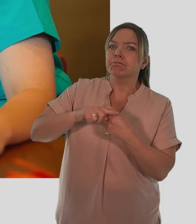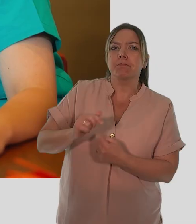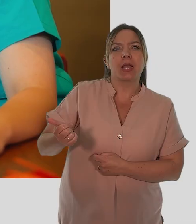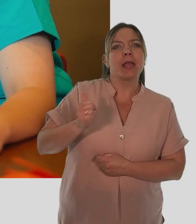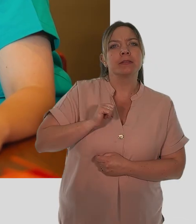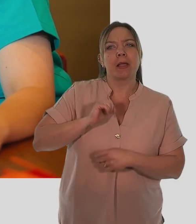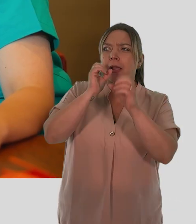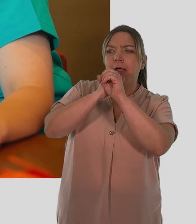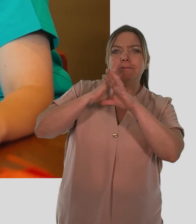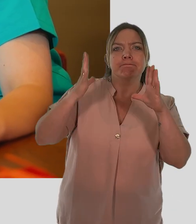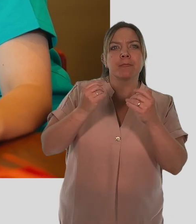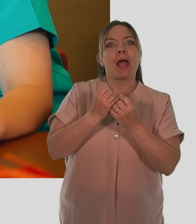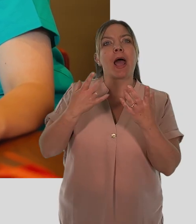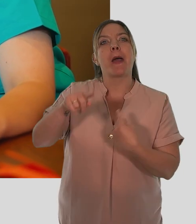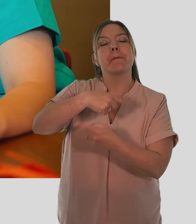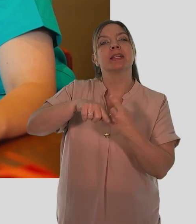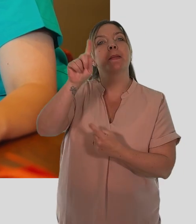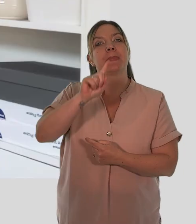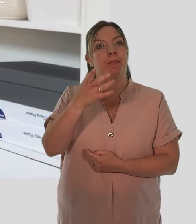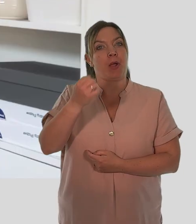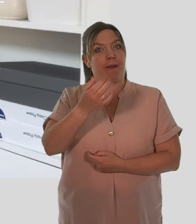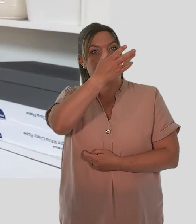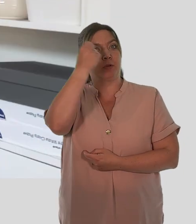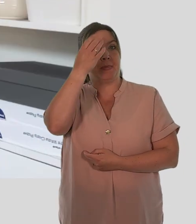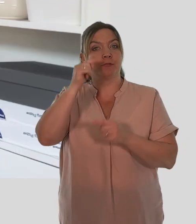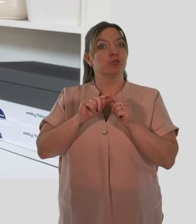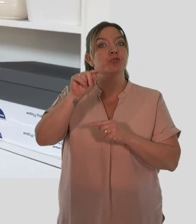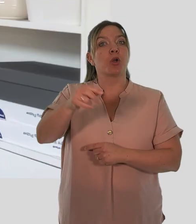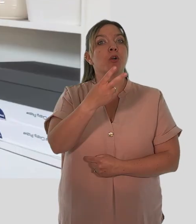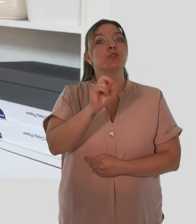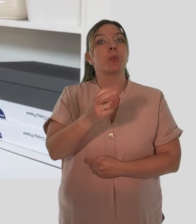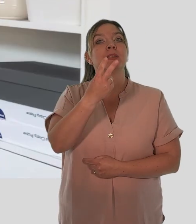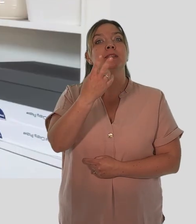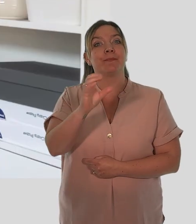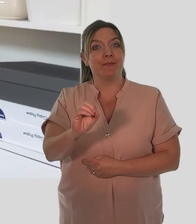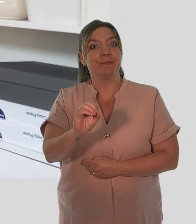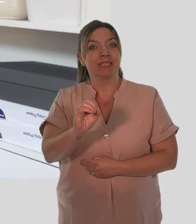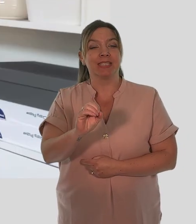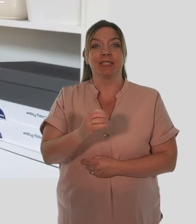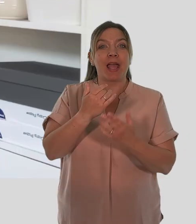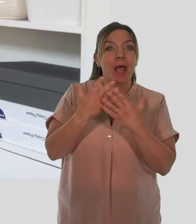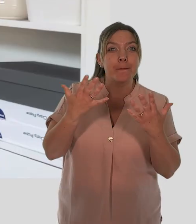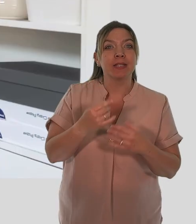but is projected to contribute to more than half of the 152.8 million individuals